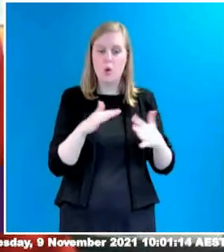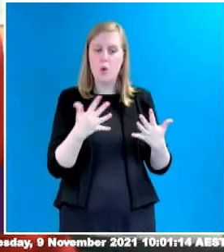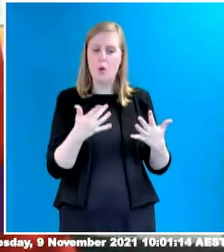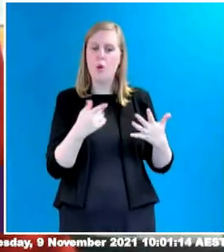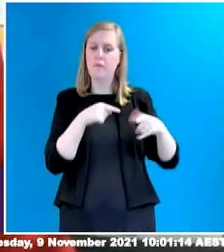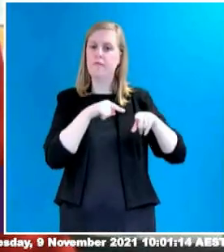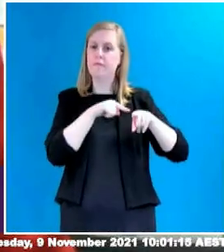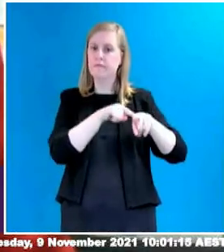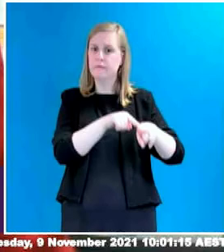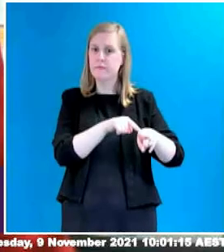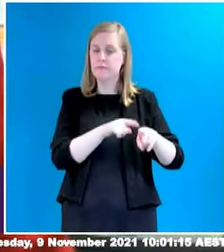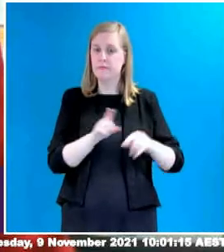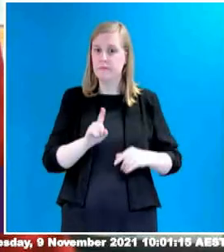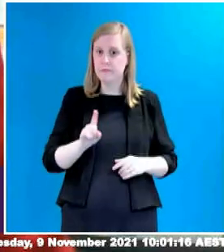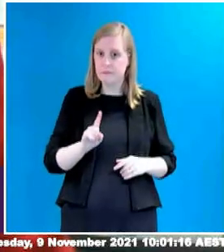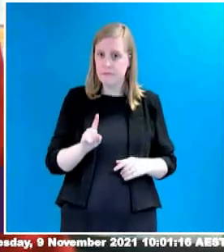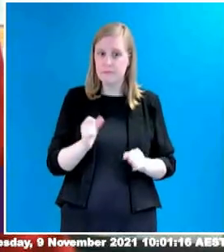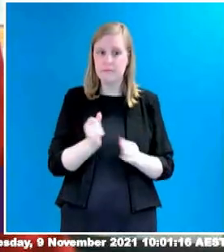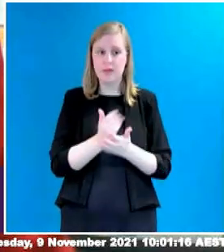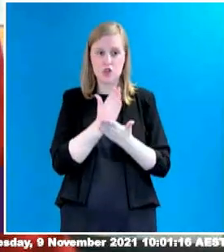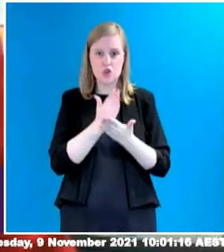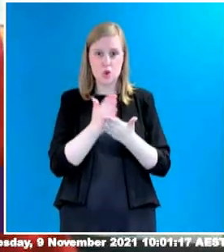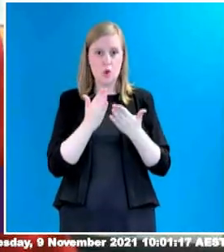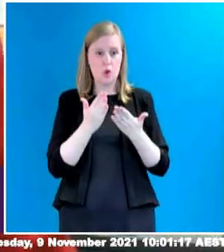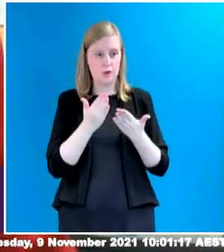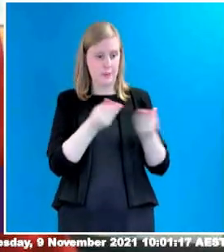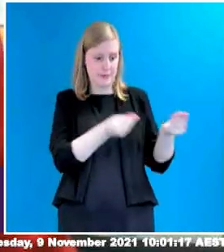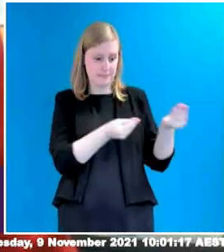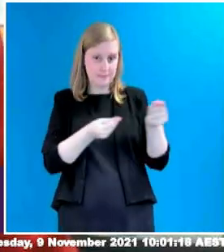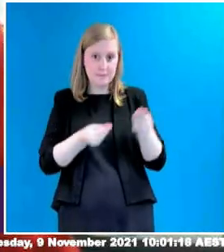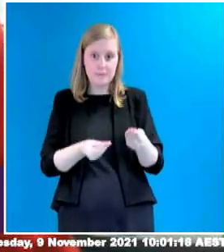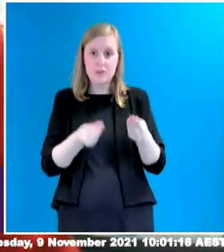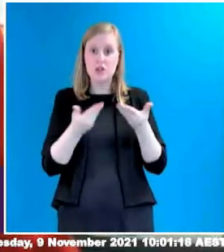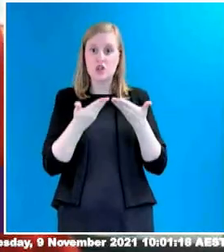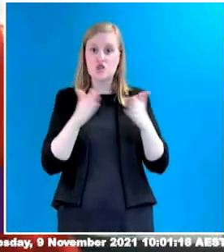using general comments, using case law, at the international level and also now